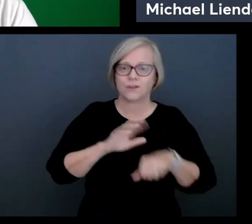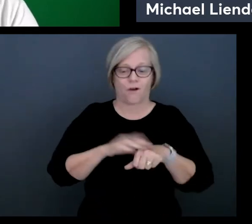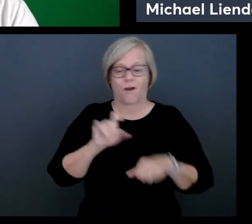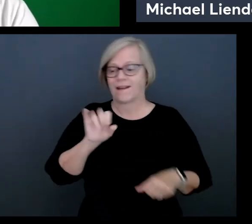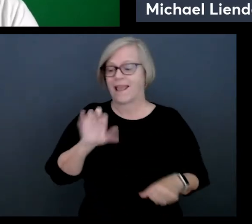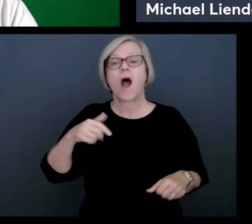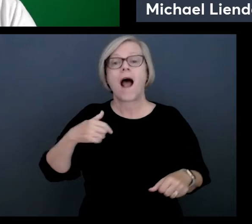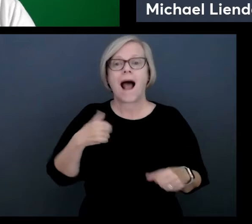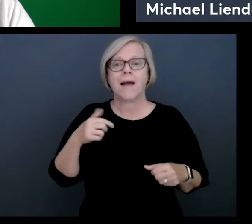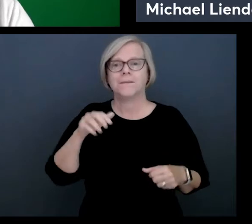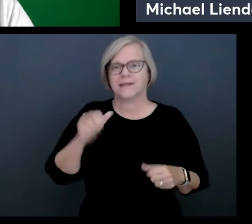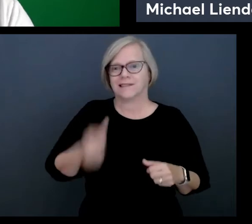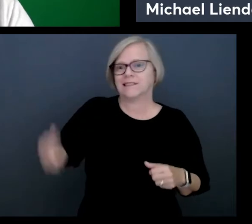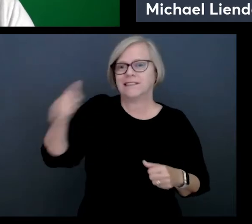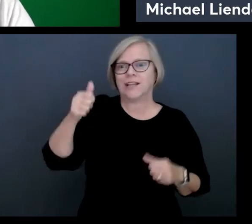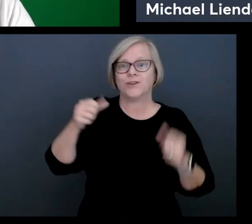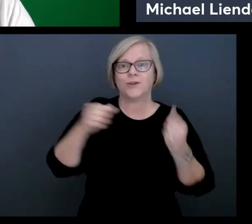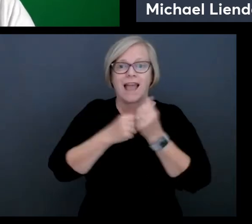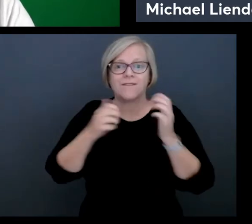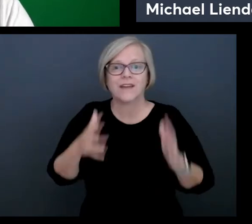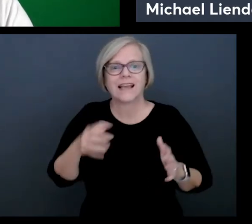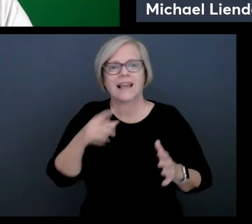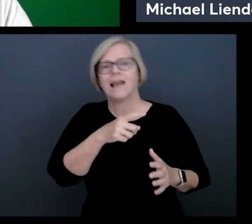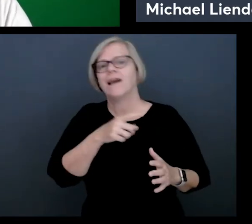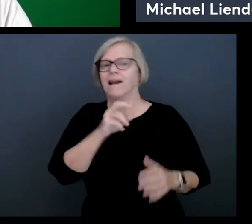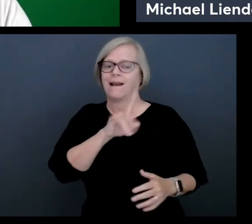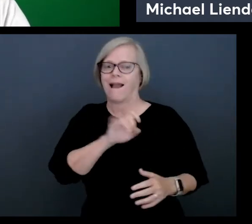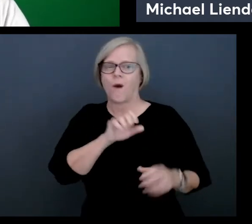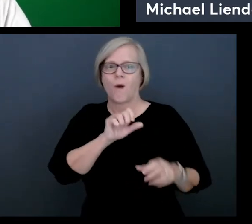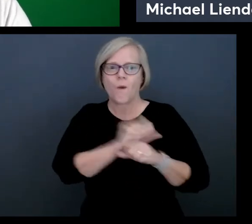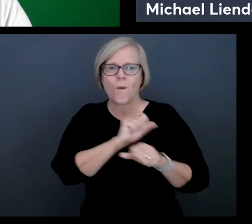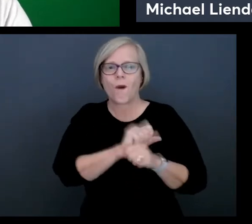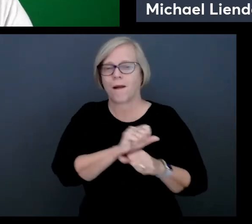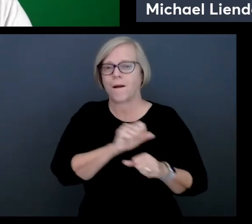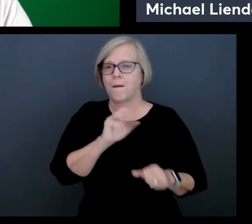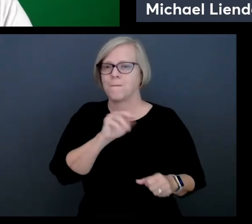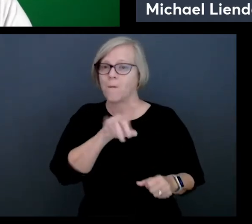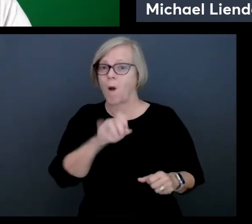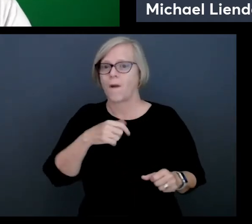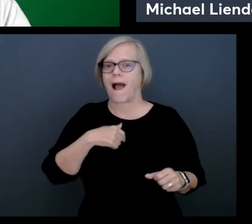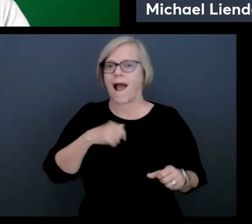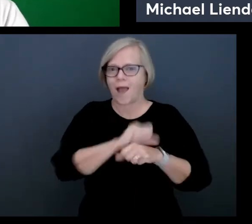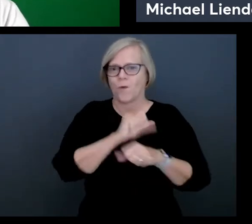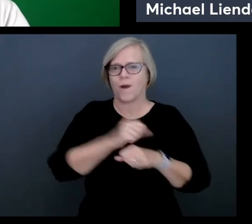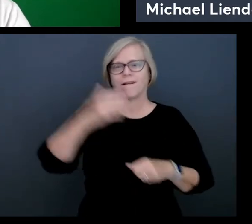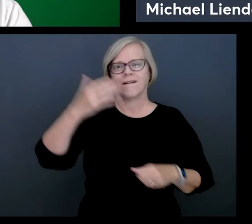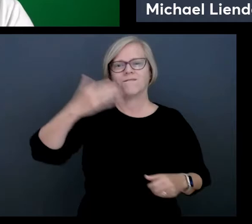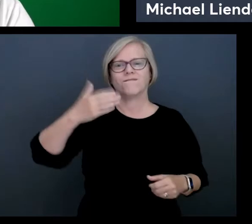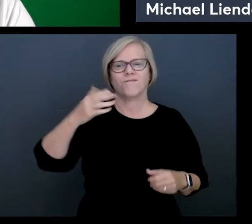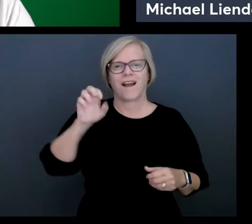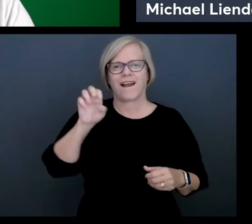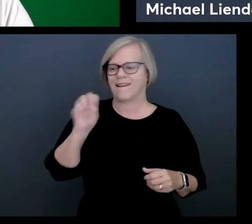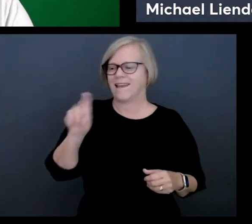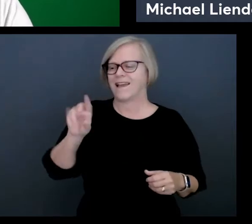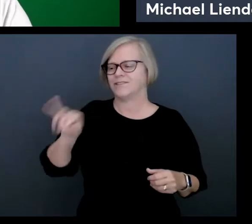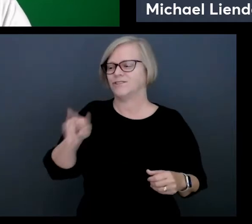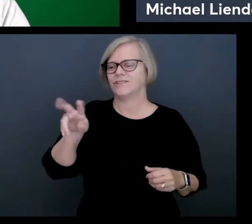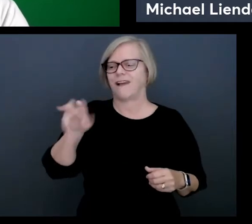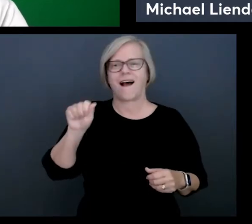I am also a senior developer advocate, whereas Kyle works on some of the mobile stuff, I work on the front end JavaScript stuff.